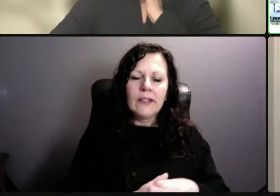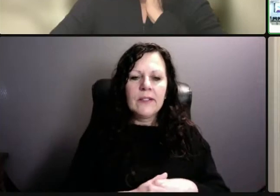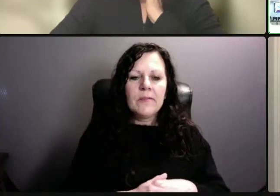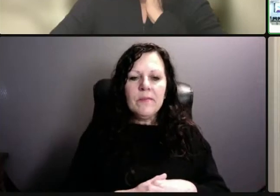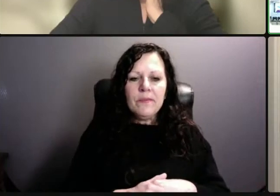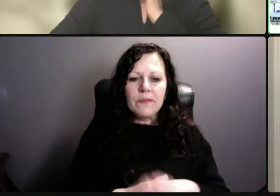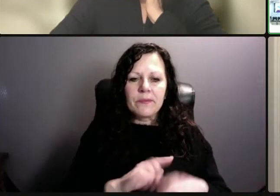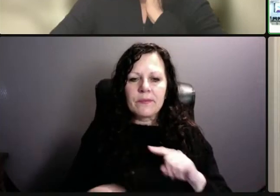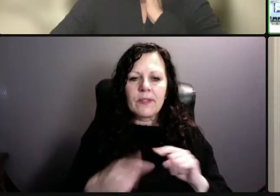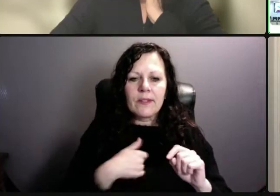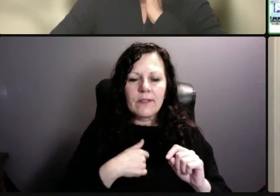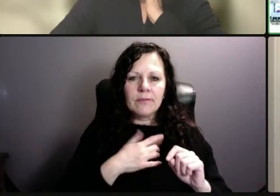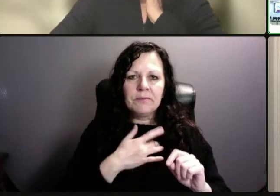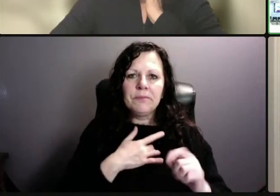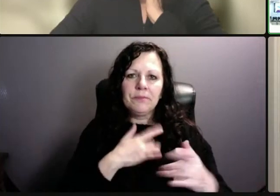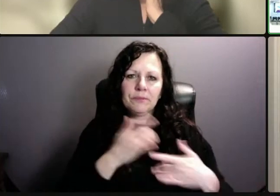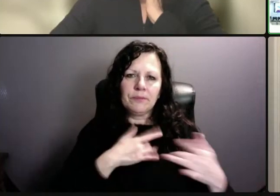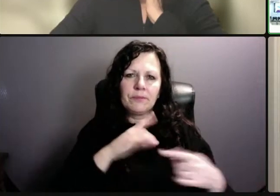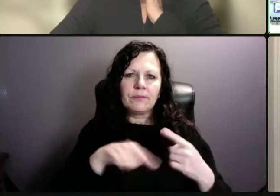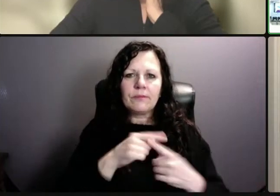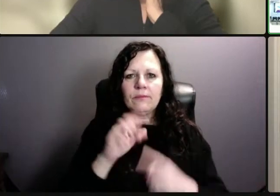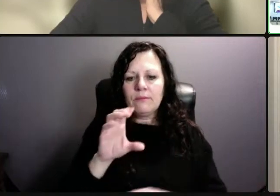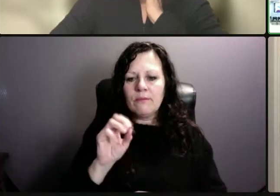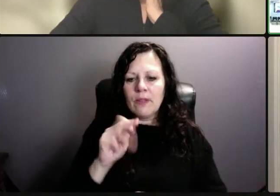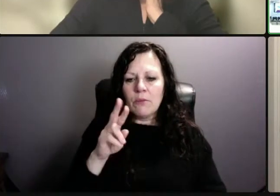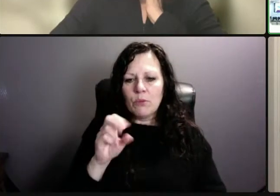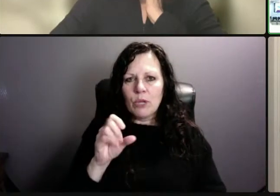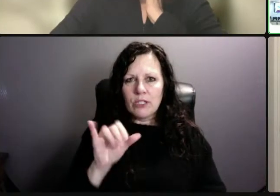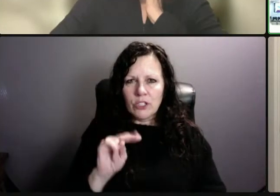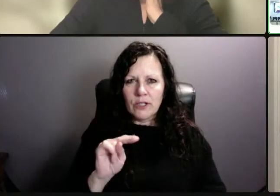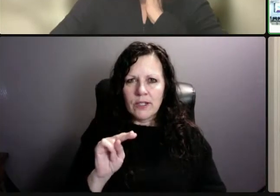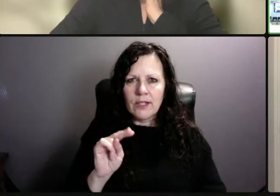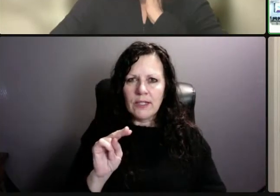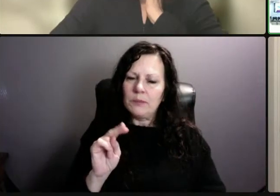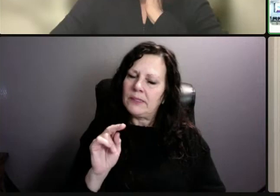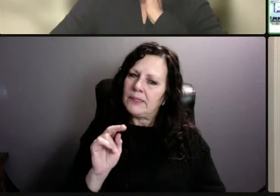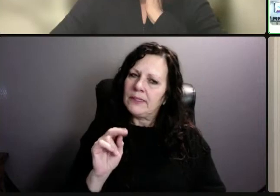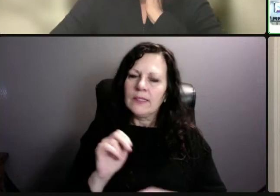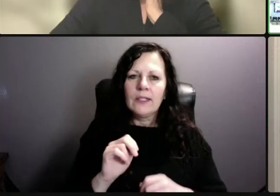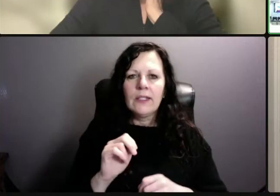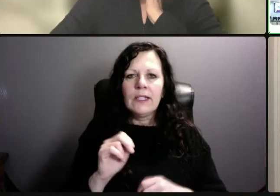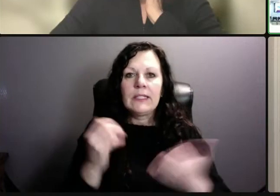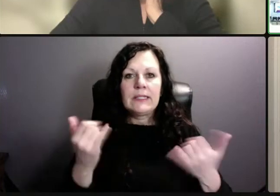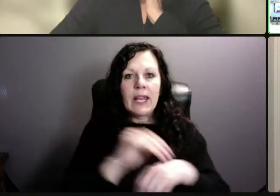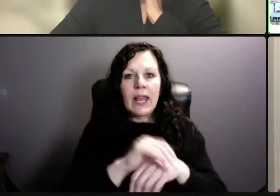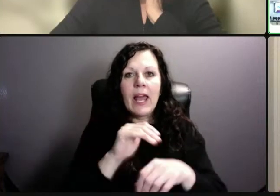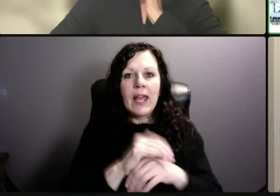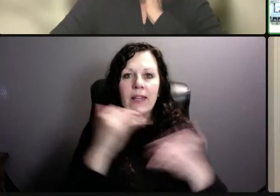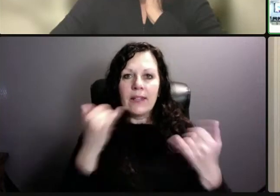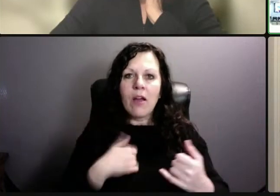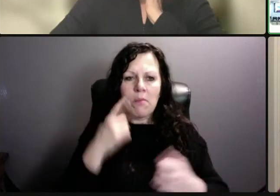TOO MUCH AND THE LEVY WAS KIND